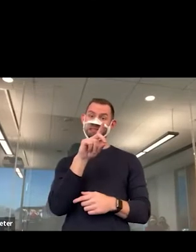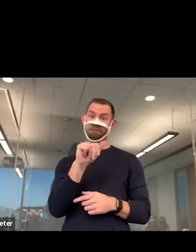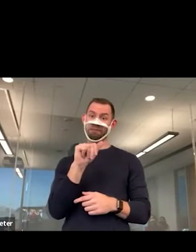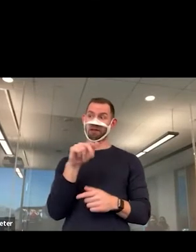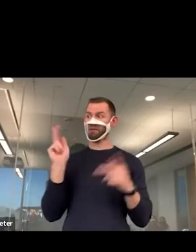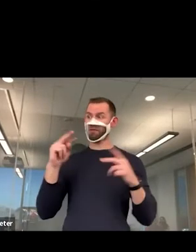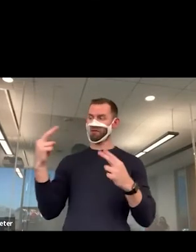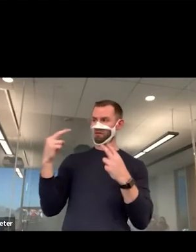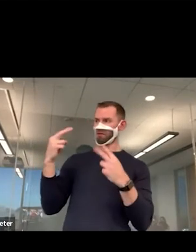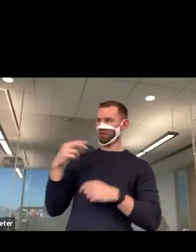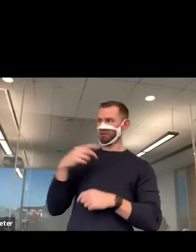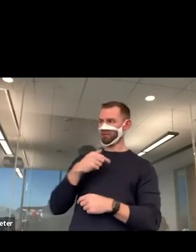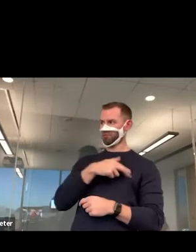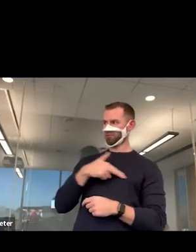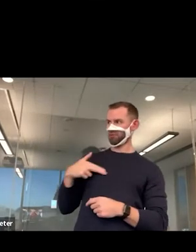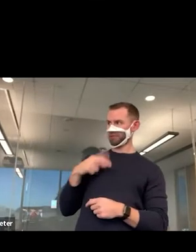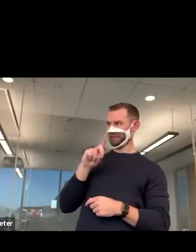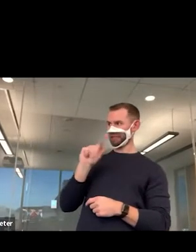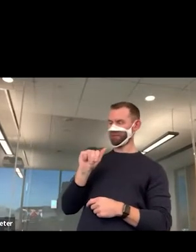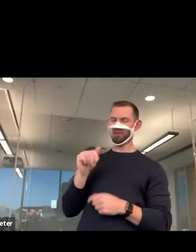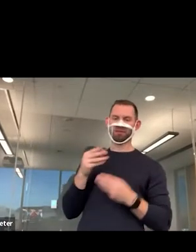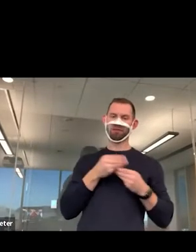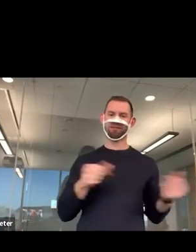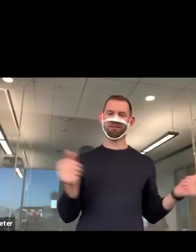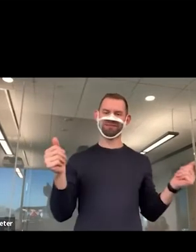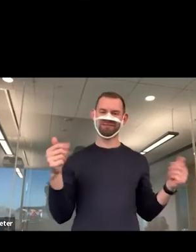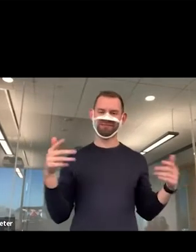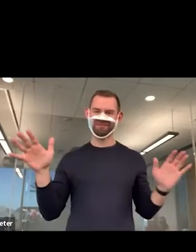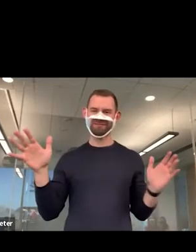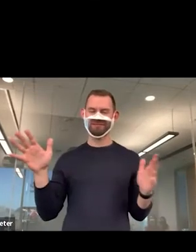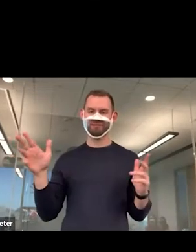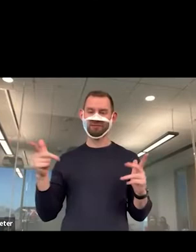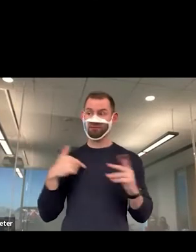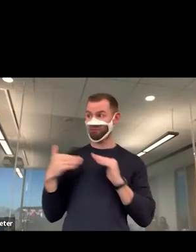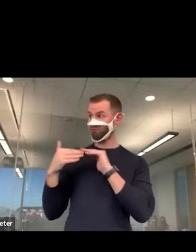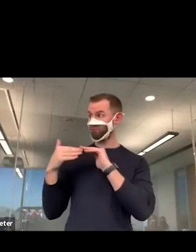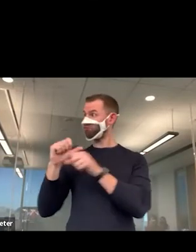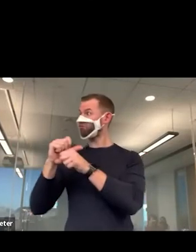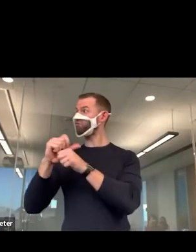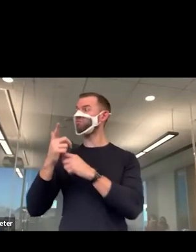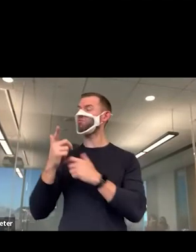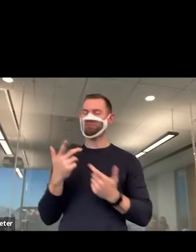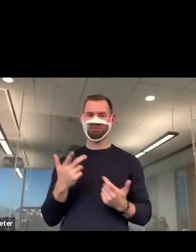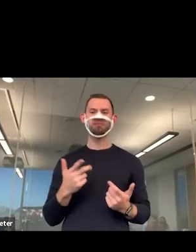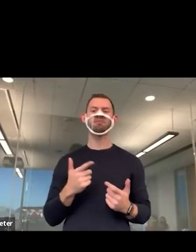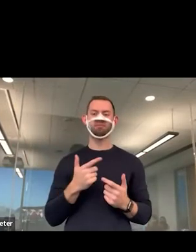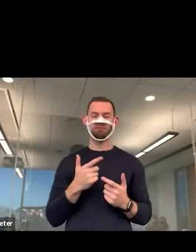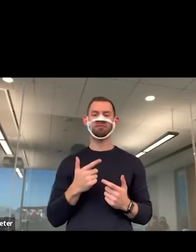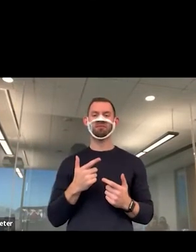i really found that inclusiveness happens when people with disabilities are in the workforce